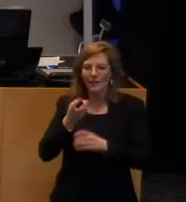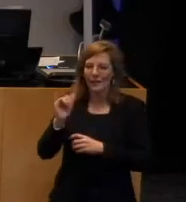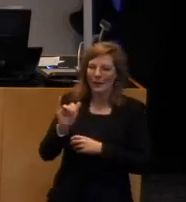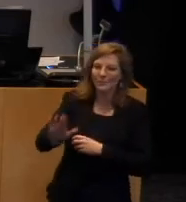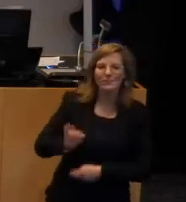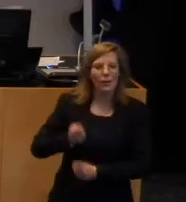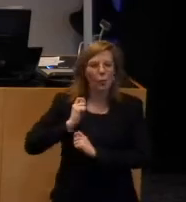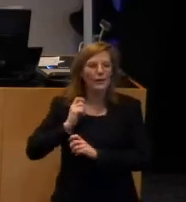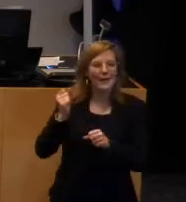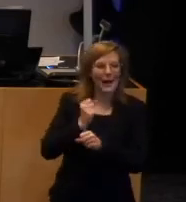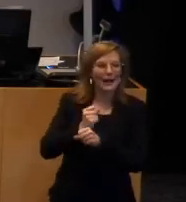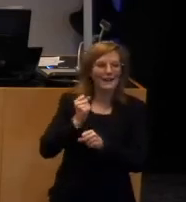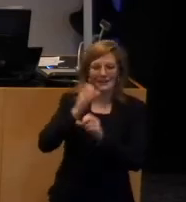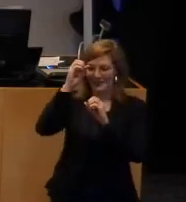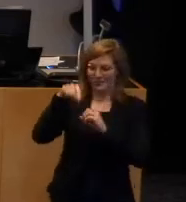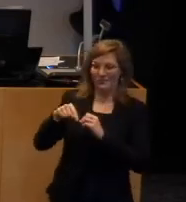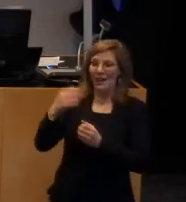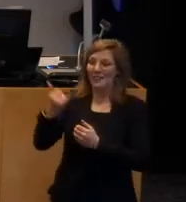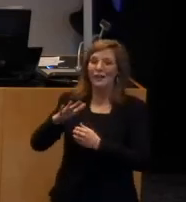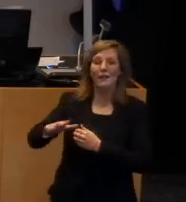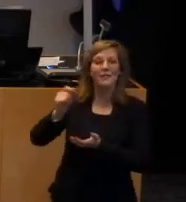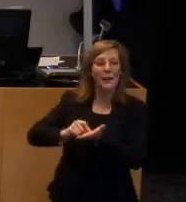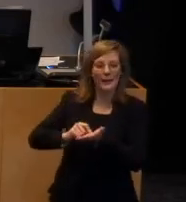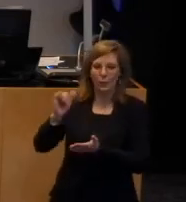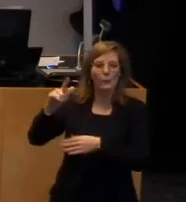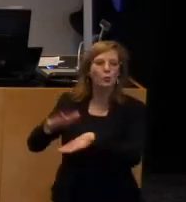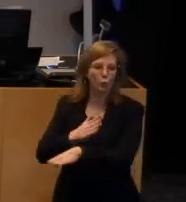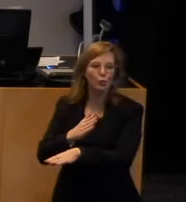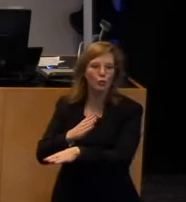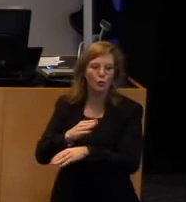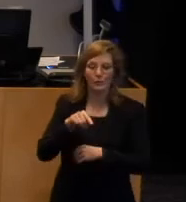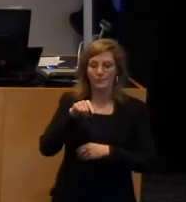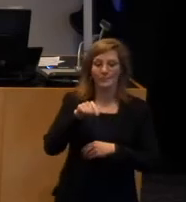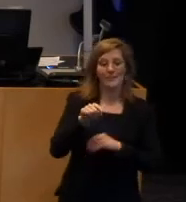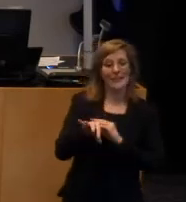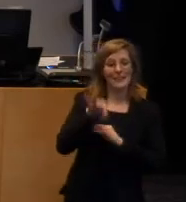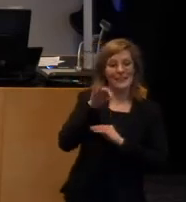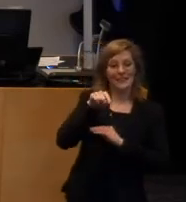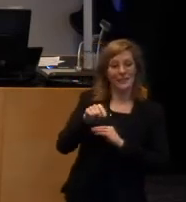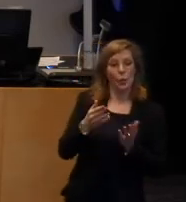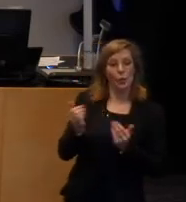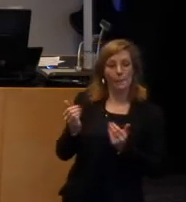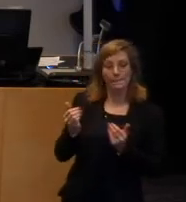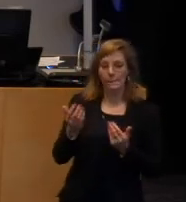This text was selected because in real life interpreters, hearing and deaf,